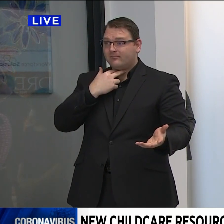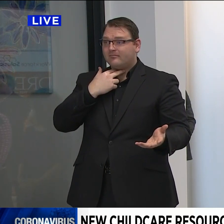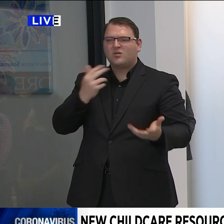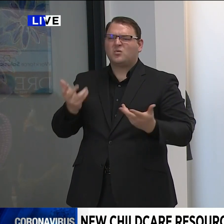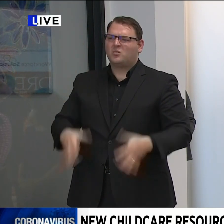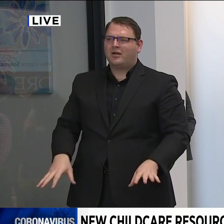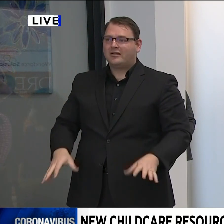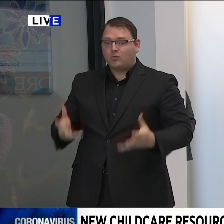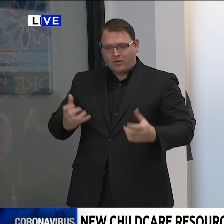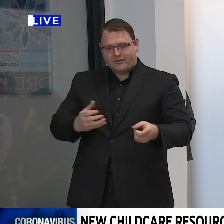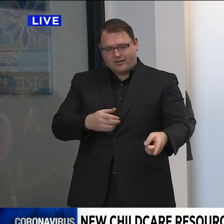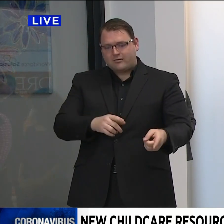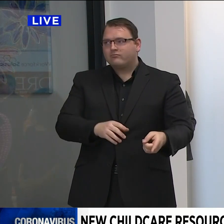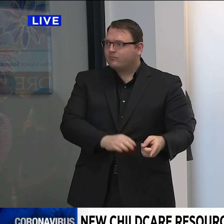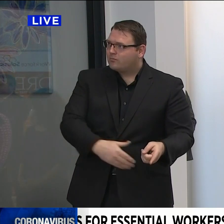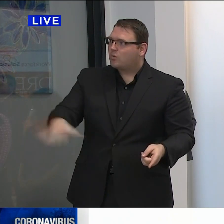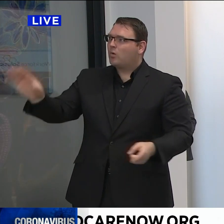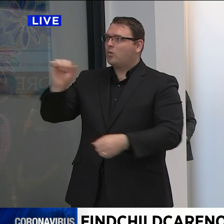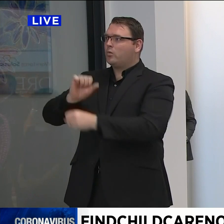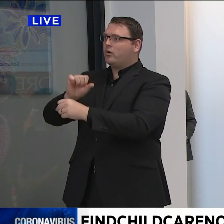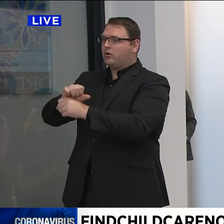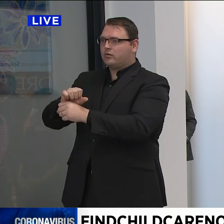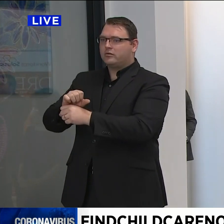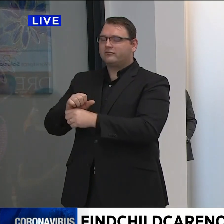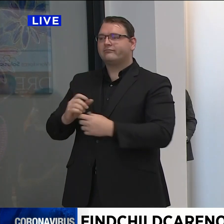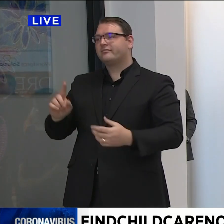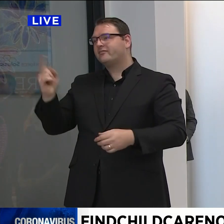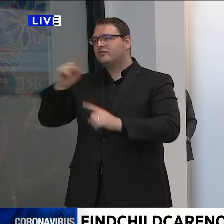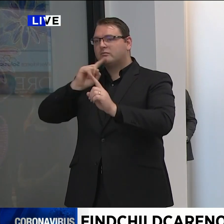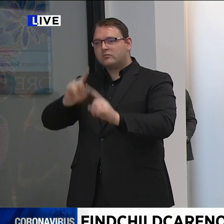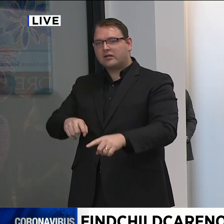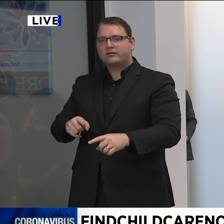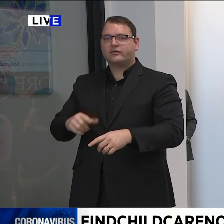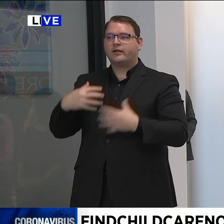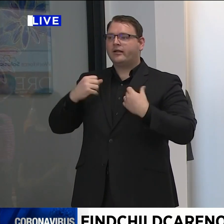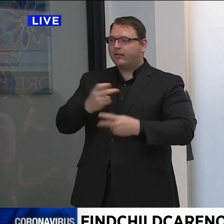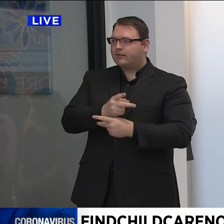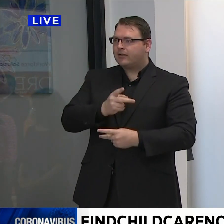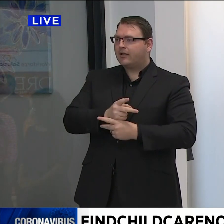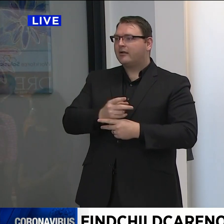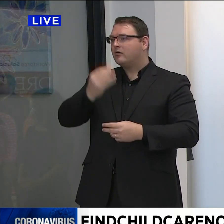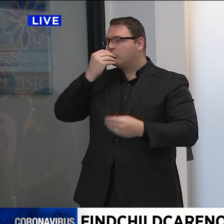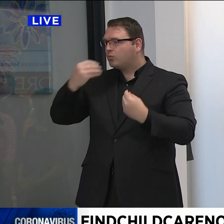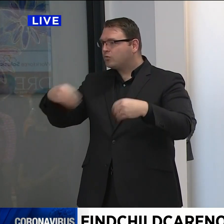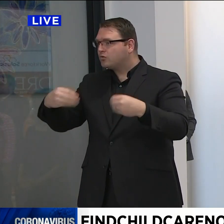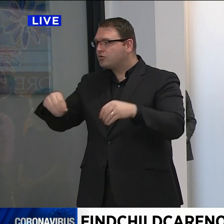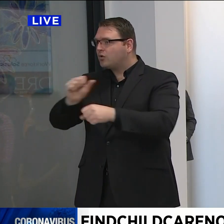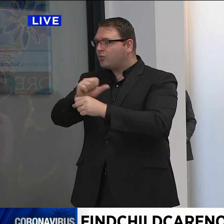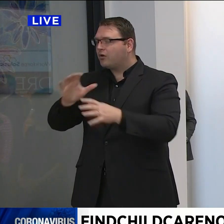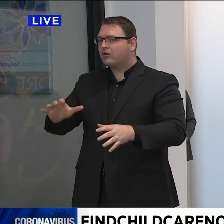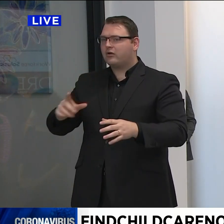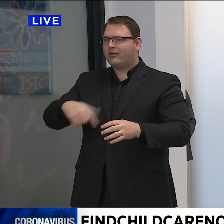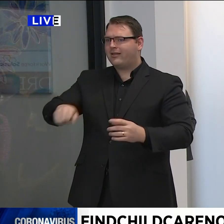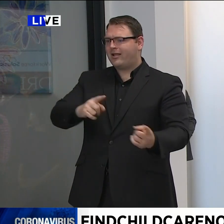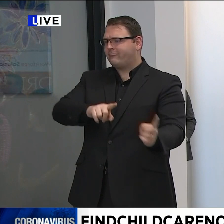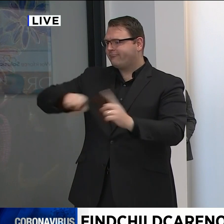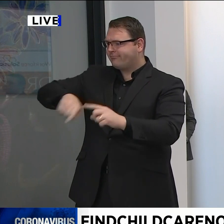single medal co-worker or grocery store clerk or grocery store clerk or essential employee bench essential employee bench because they have to be home because they have to be home taking care of their child taking care of their child because they don’t have access because they don’t have access to child care